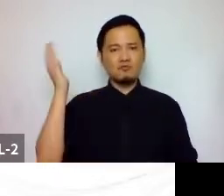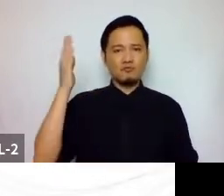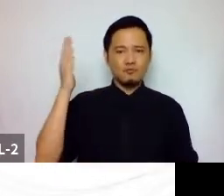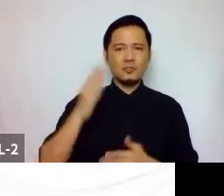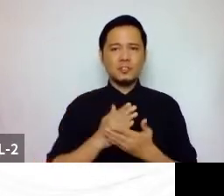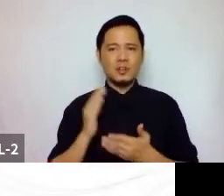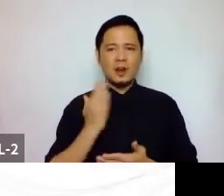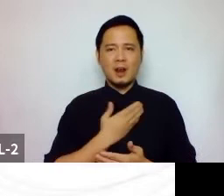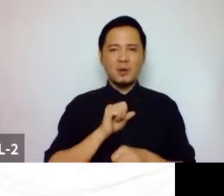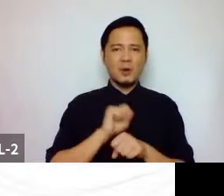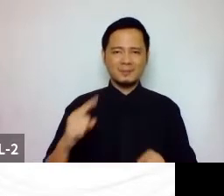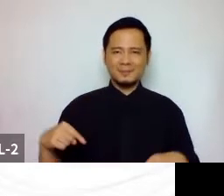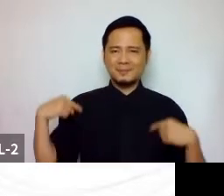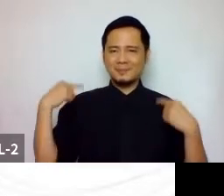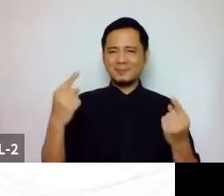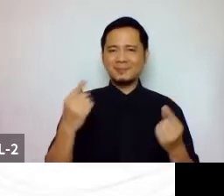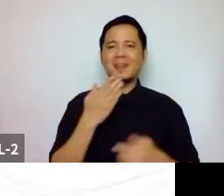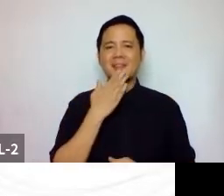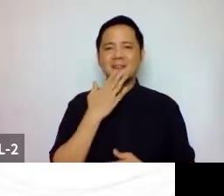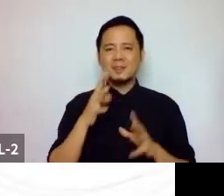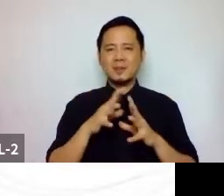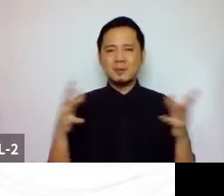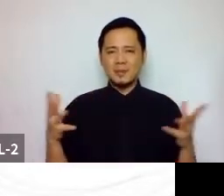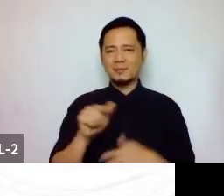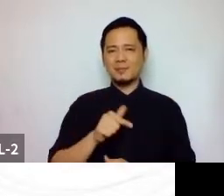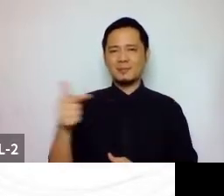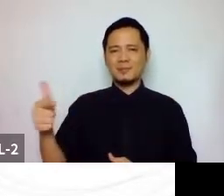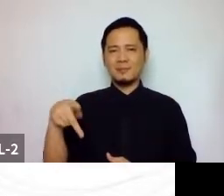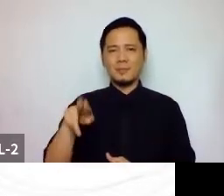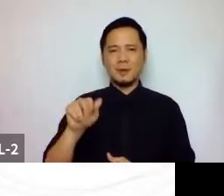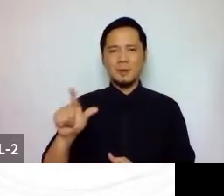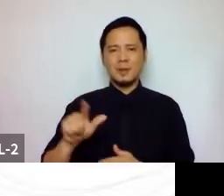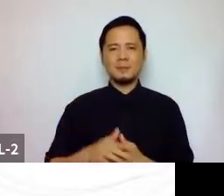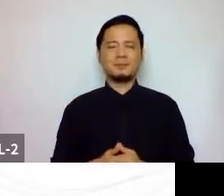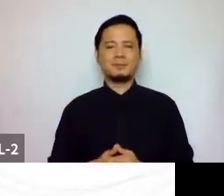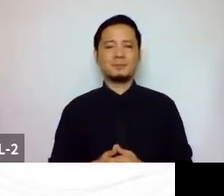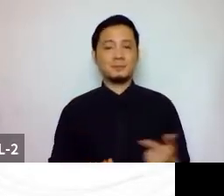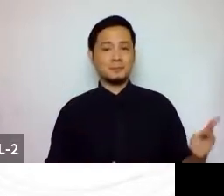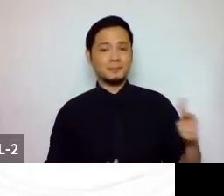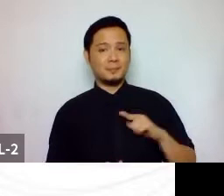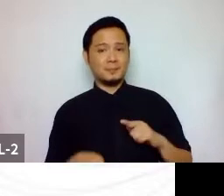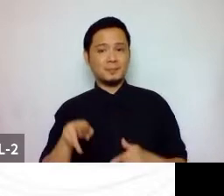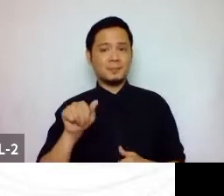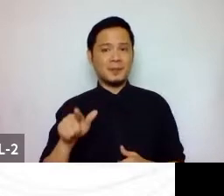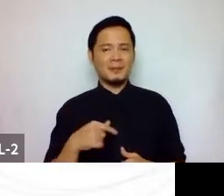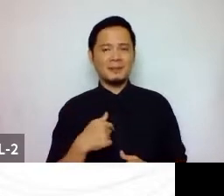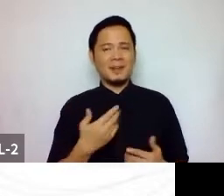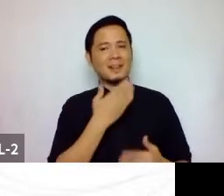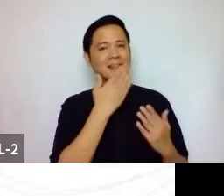Thank you very much and back to you Sir Paul. Thank you so much Ma’am Ho! You may call me Paul.